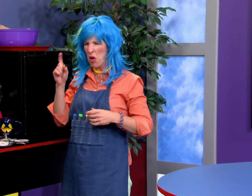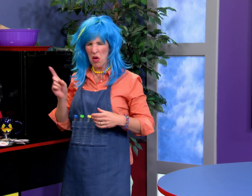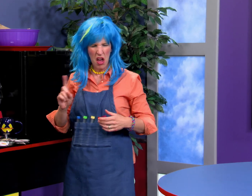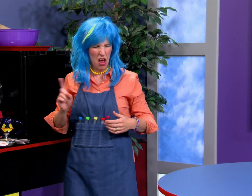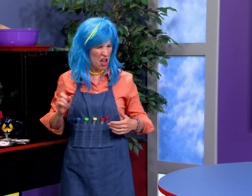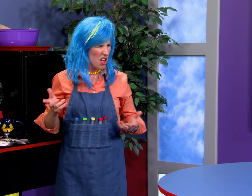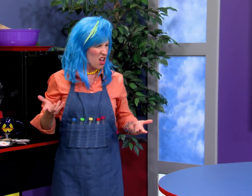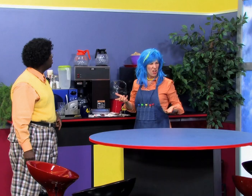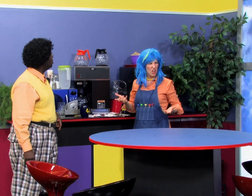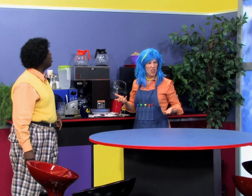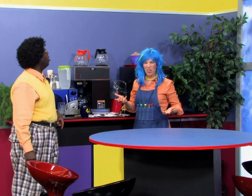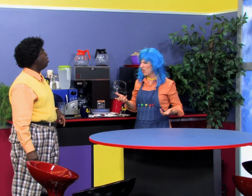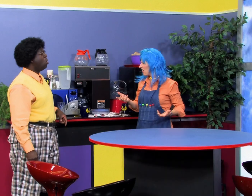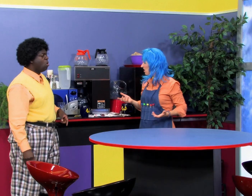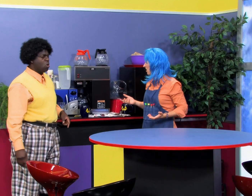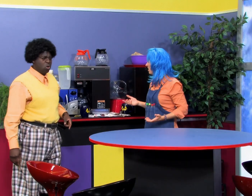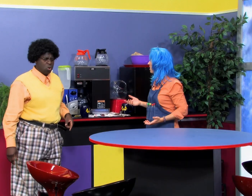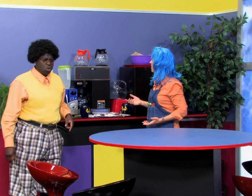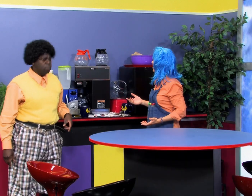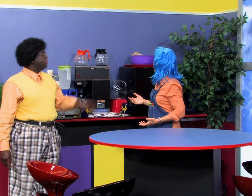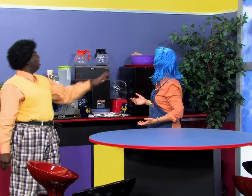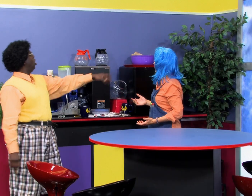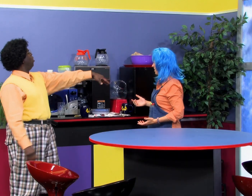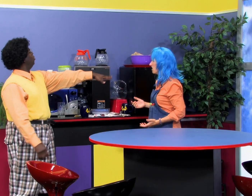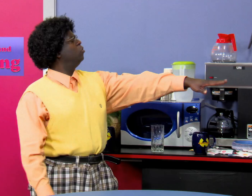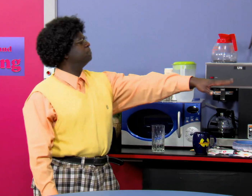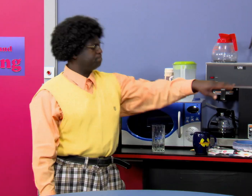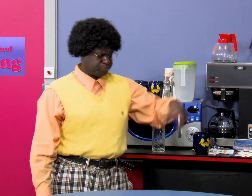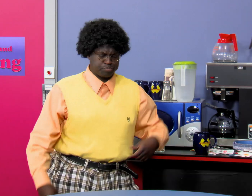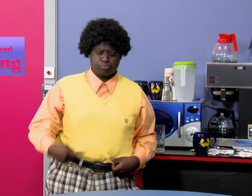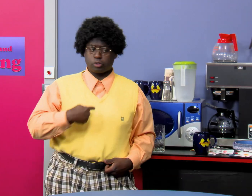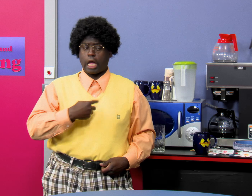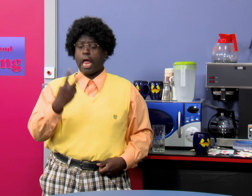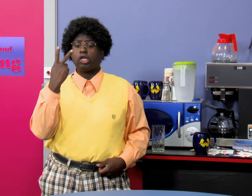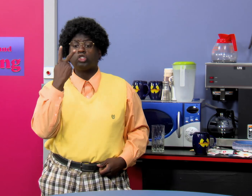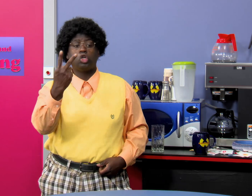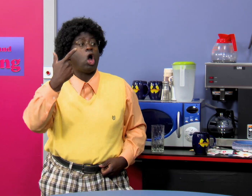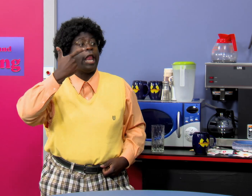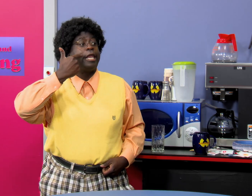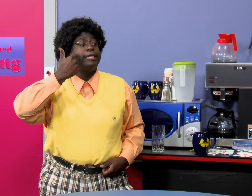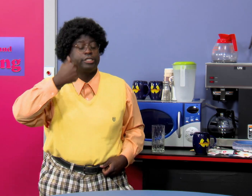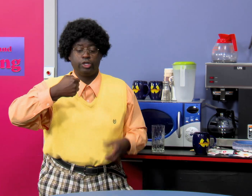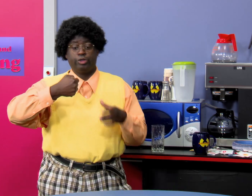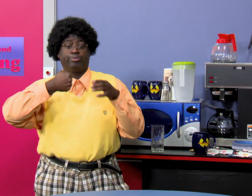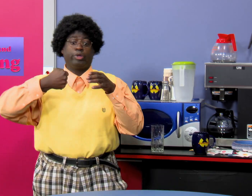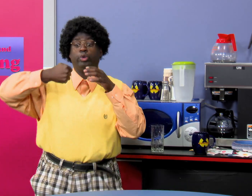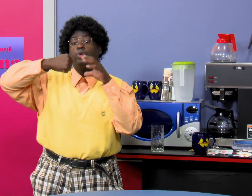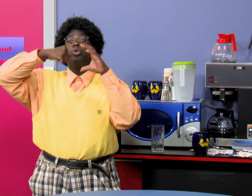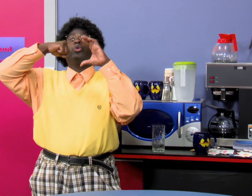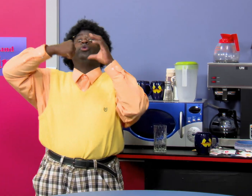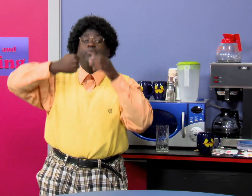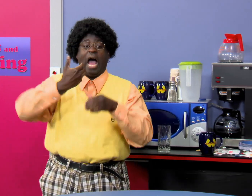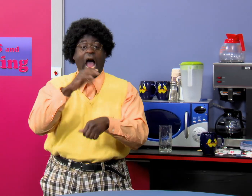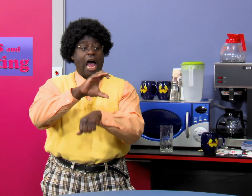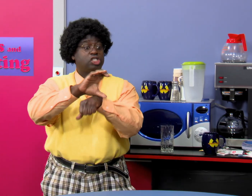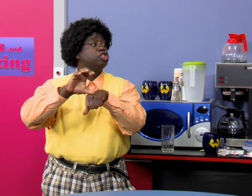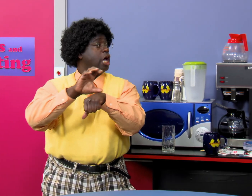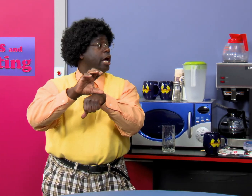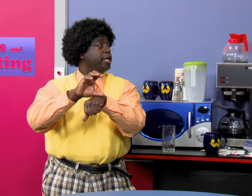I DON'T KNOW WHERE IT WENT. OH. HEY, LISA HAD SOME COCOA.